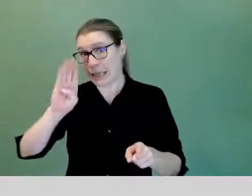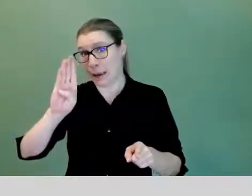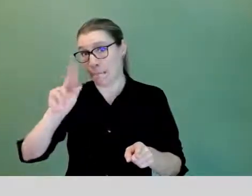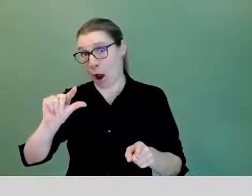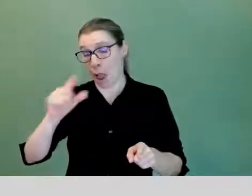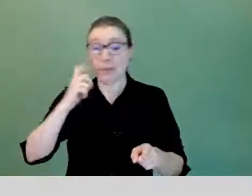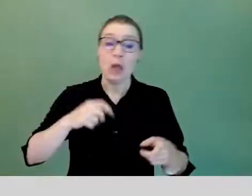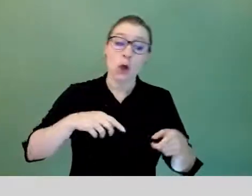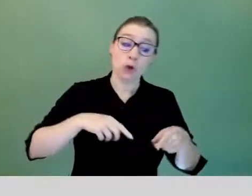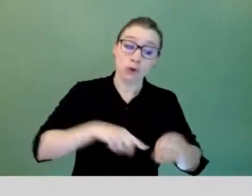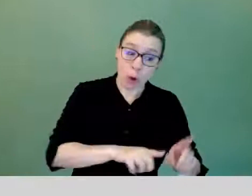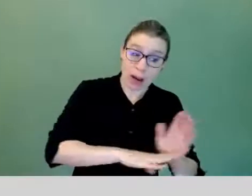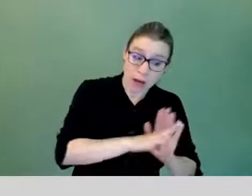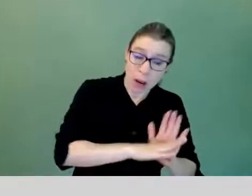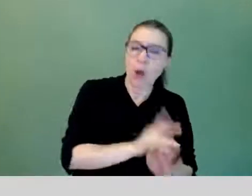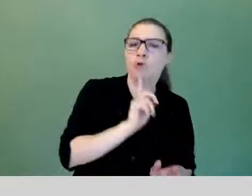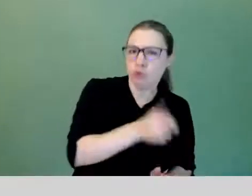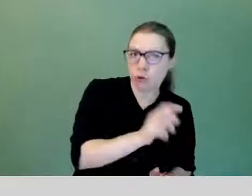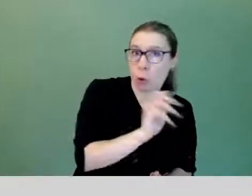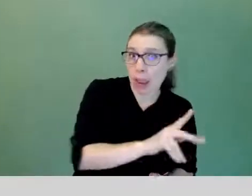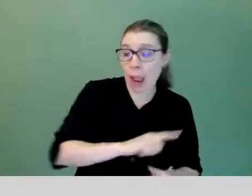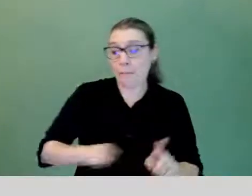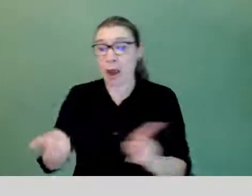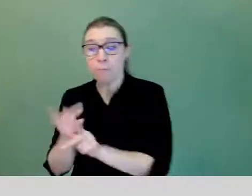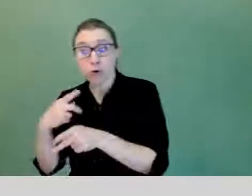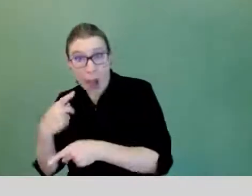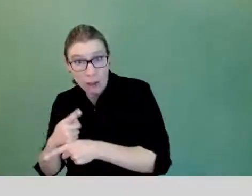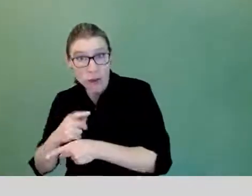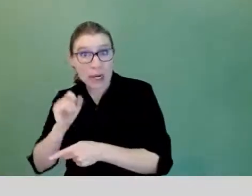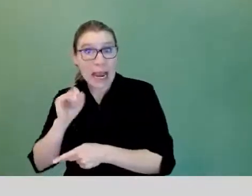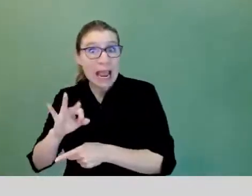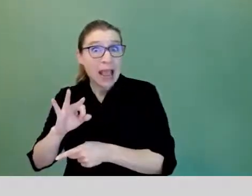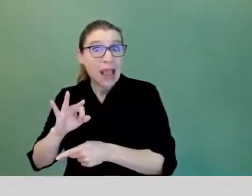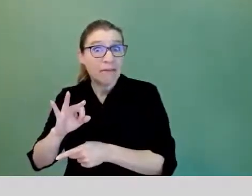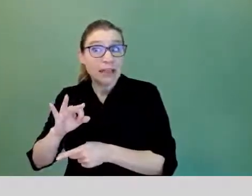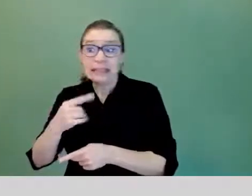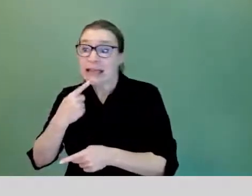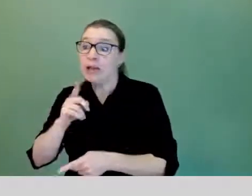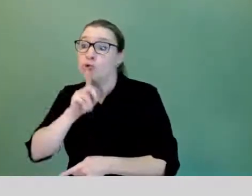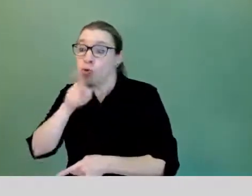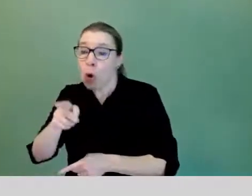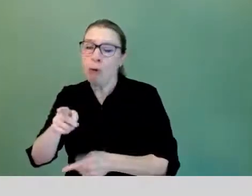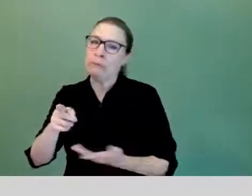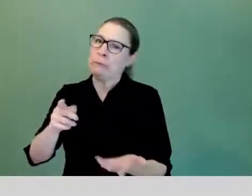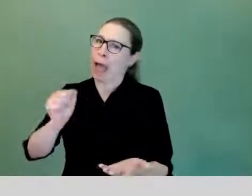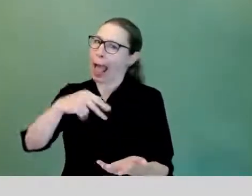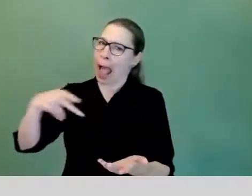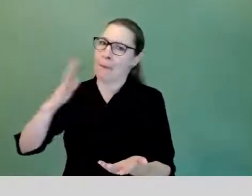if you don't set DEBUG equal to false then your application will become vulnerable to attacks